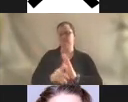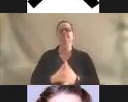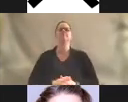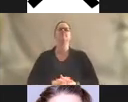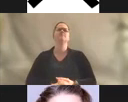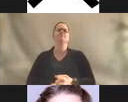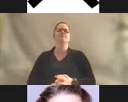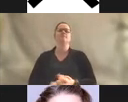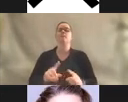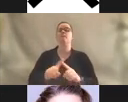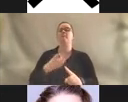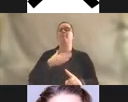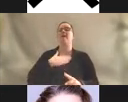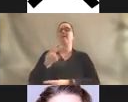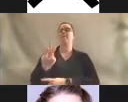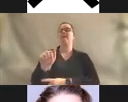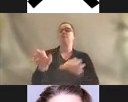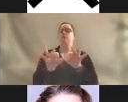but my master's degree was in public health.